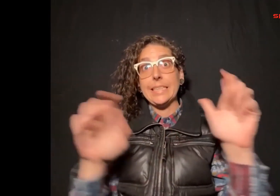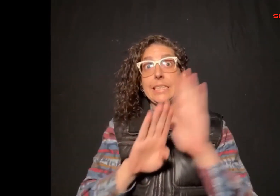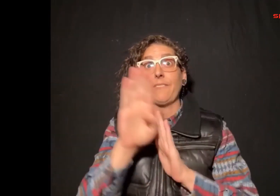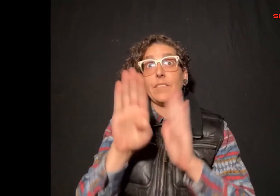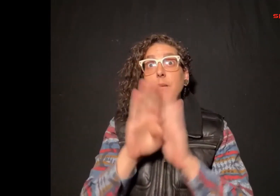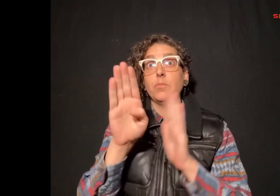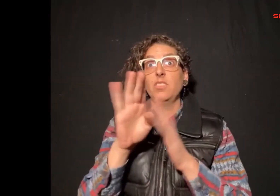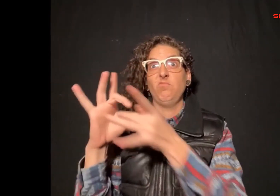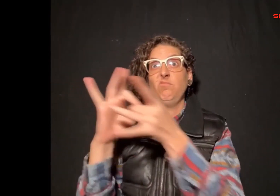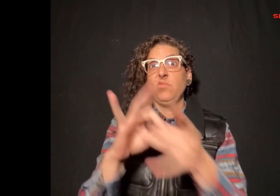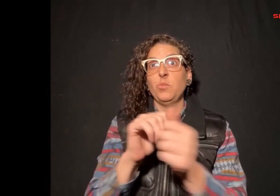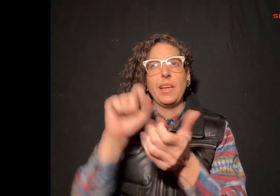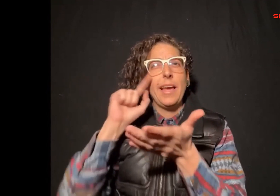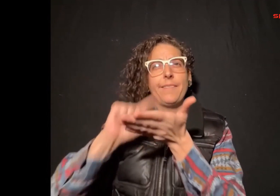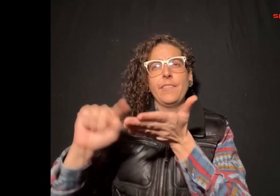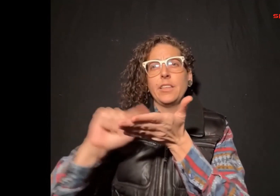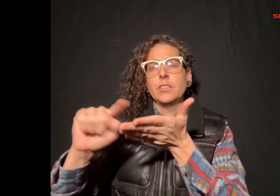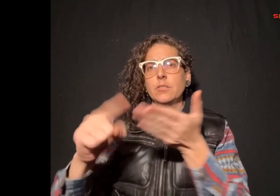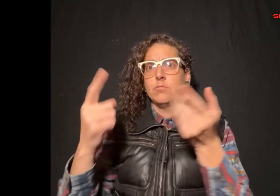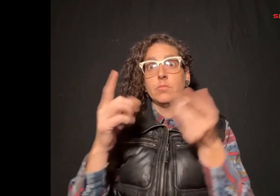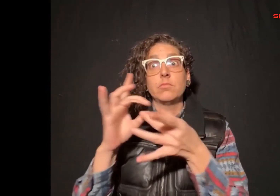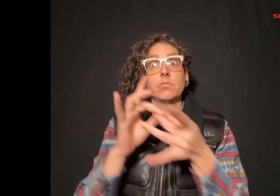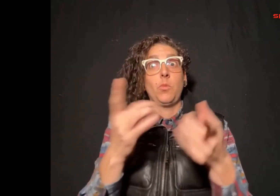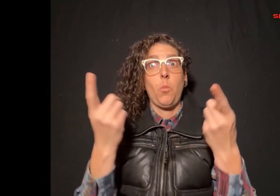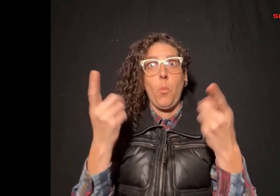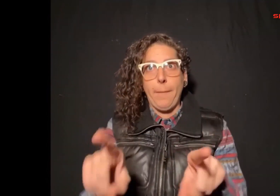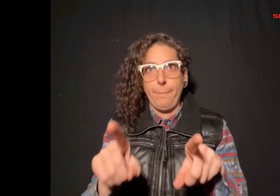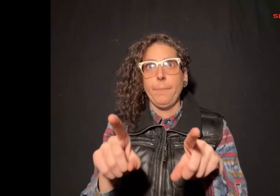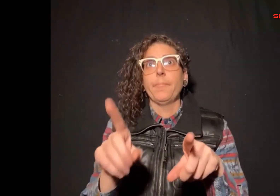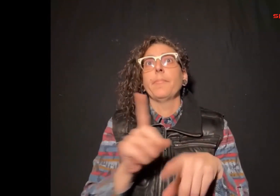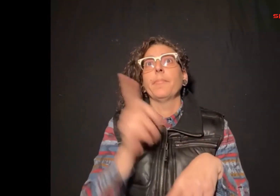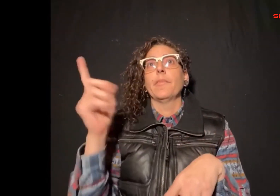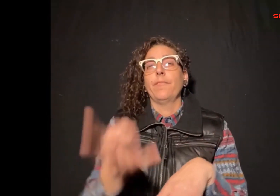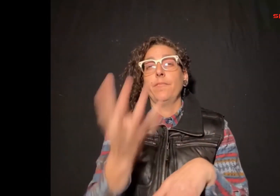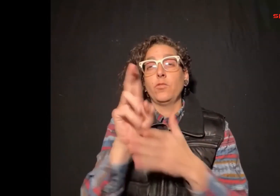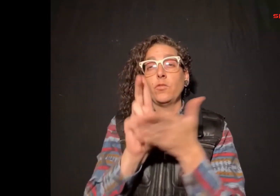there has been a big development regarding the investigation into what happened to four